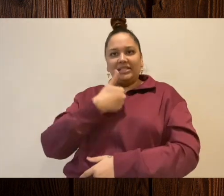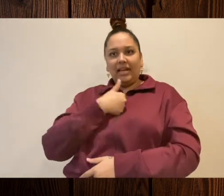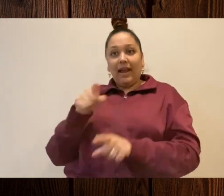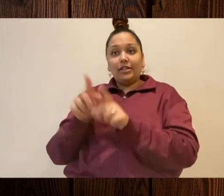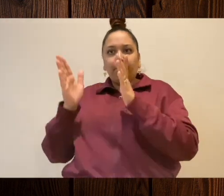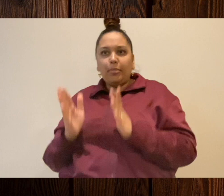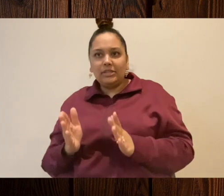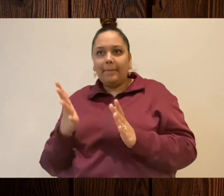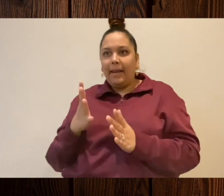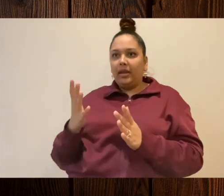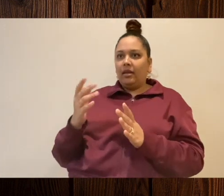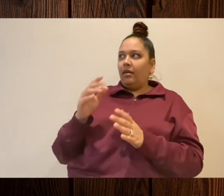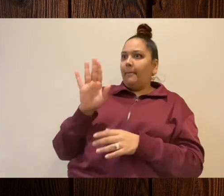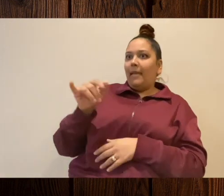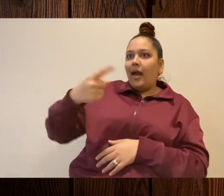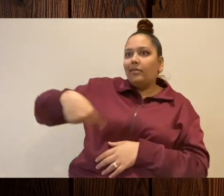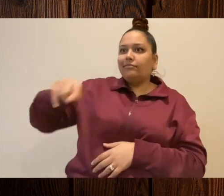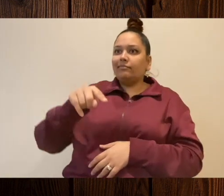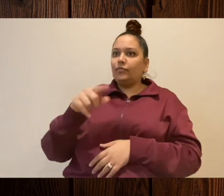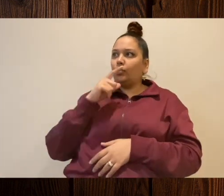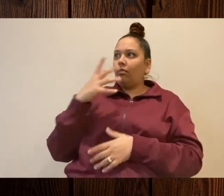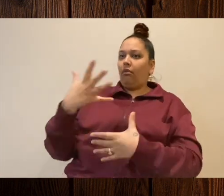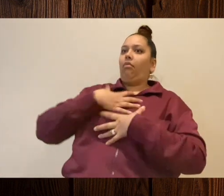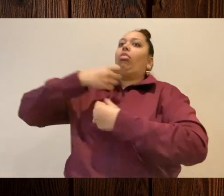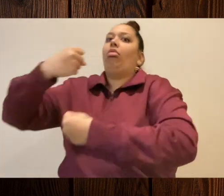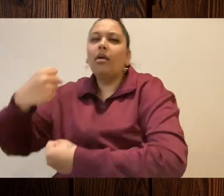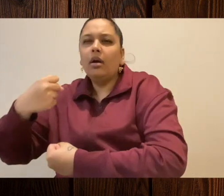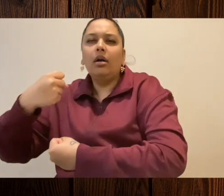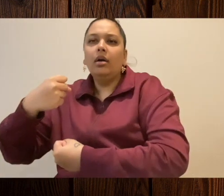people to take me seriously as a songwriter and hire me for